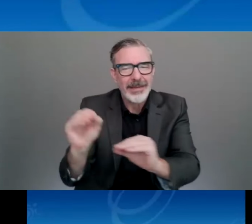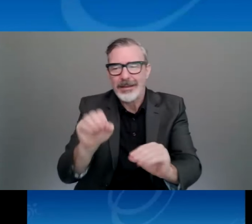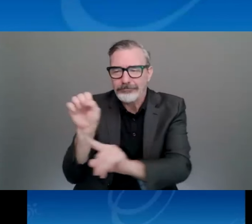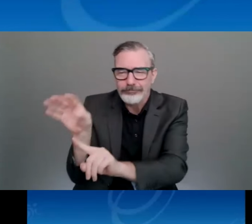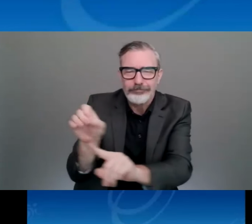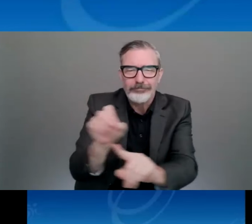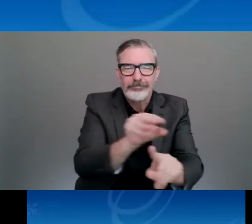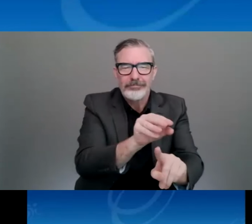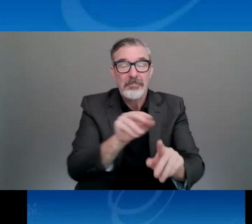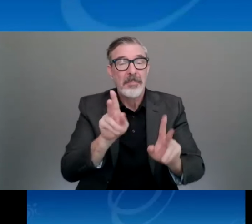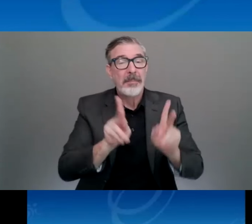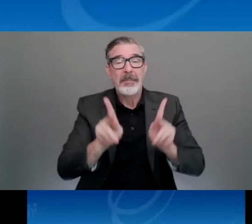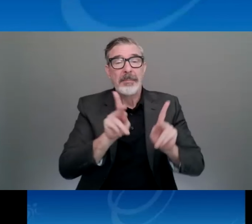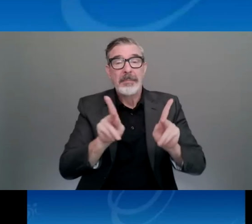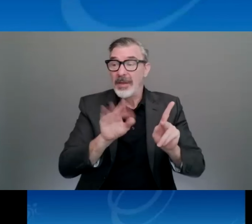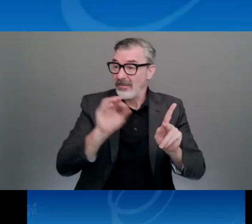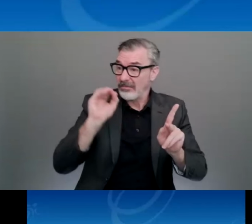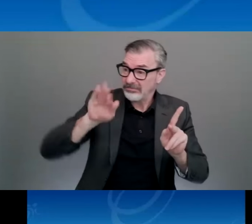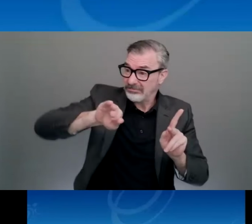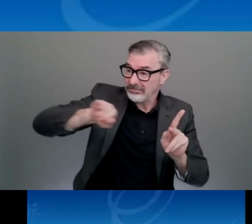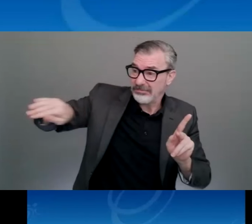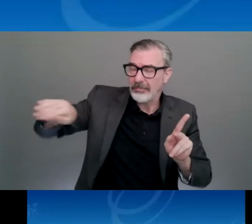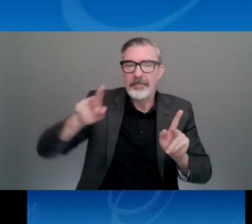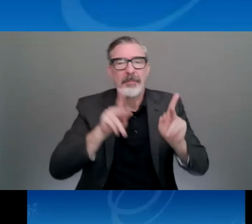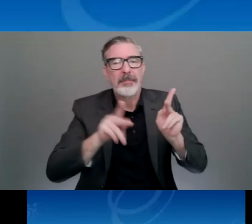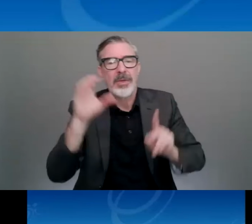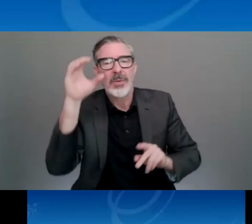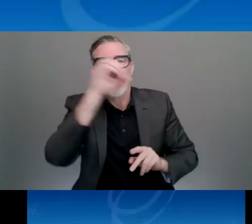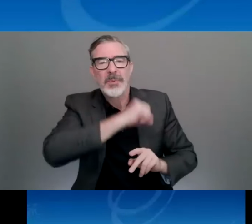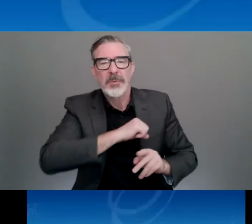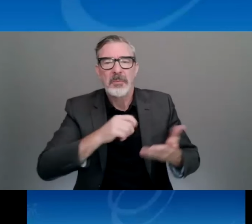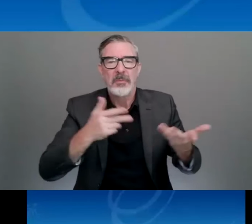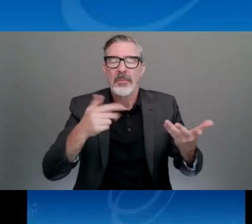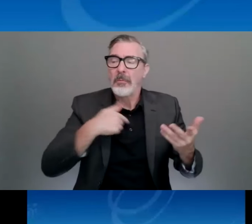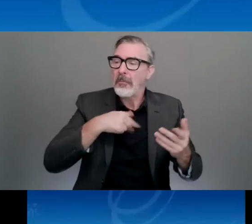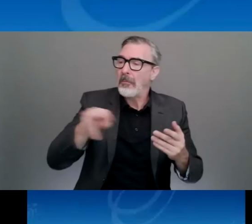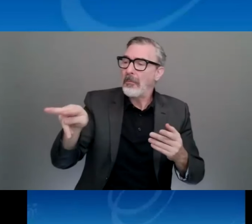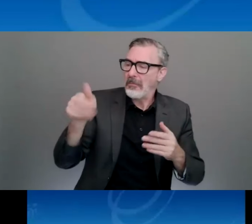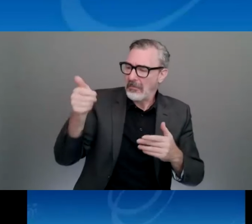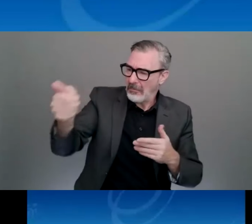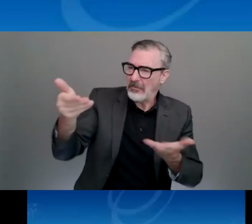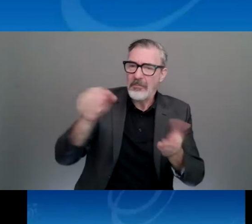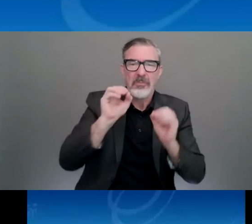and the default assumptions around, well, I don't I don't see disability. Therefore it must not be real. Right.